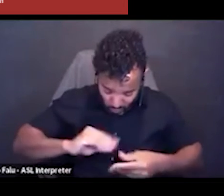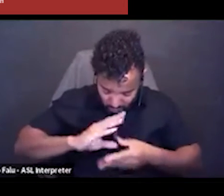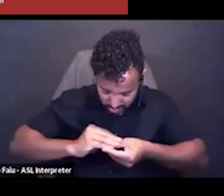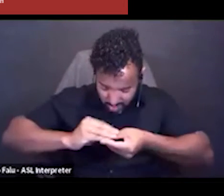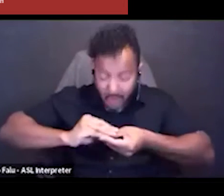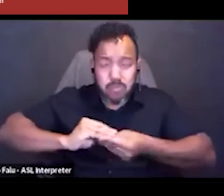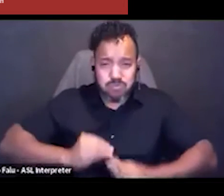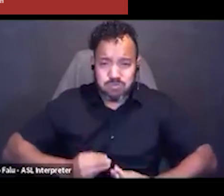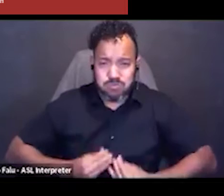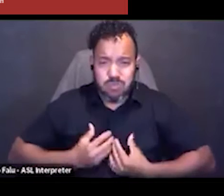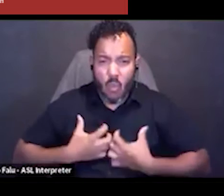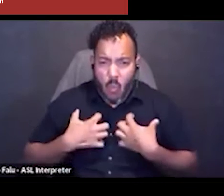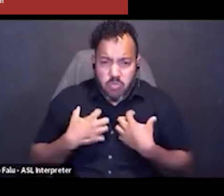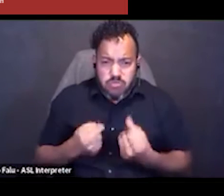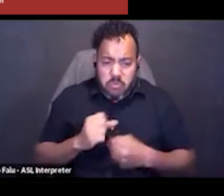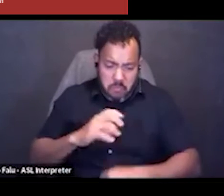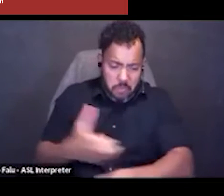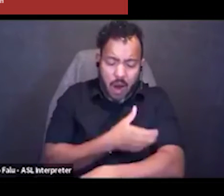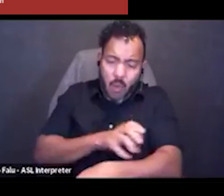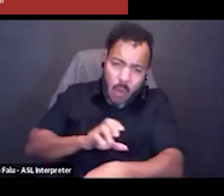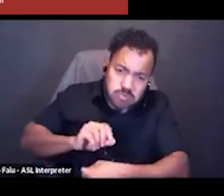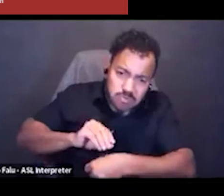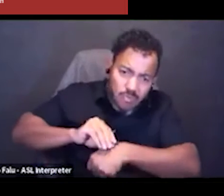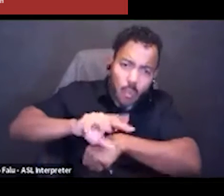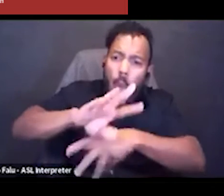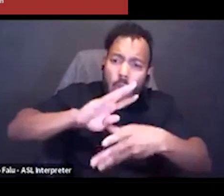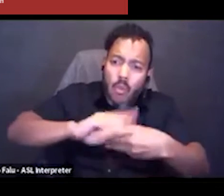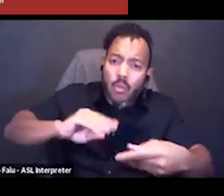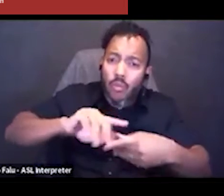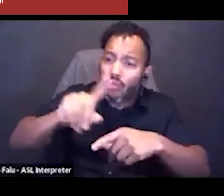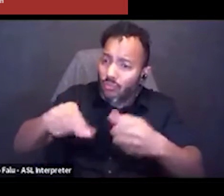and you're an incredible advocate in the way that you've shared your story and shown people